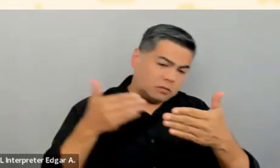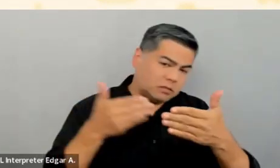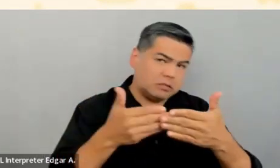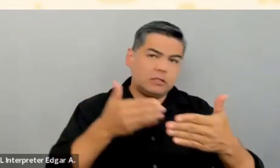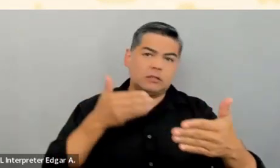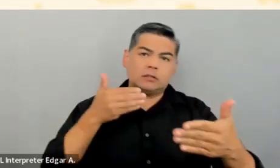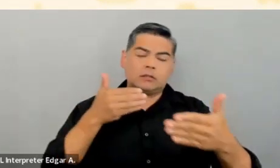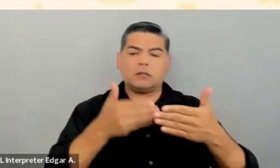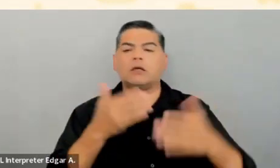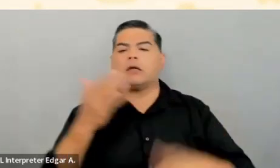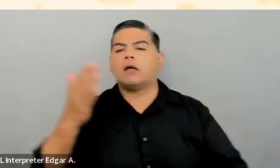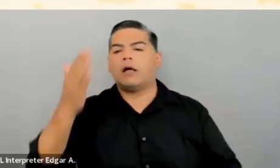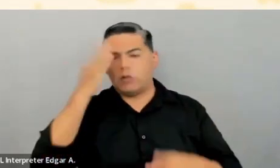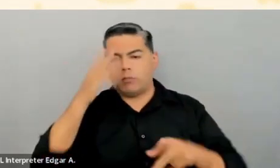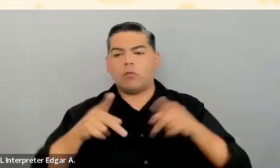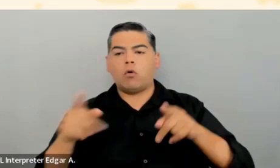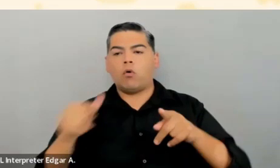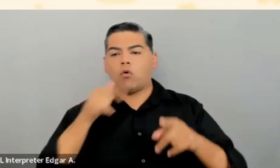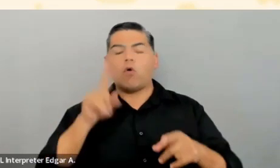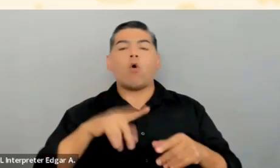I know people who literally zoomed to over 1000%.